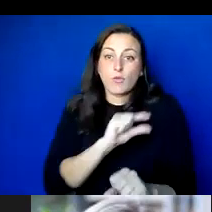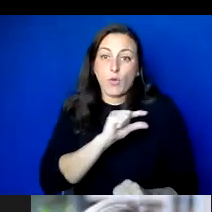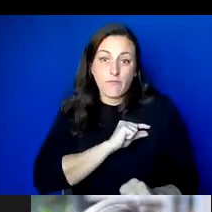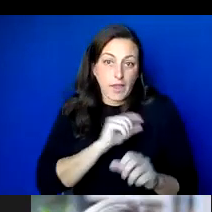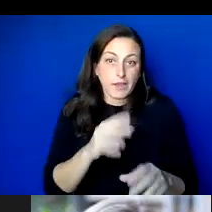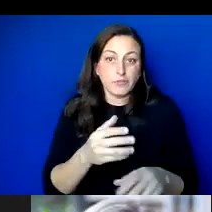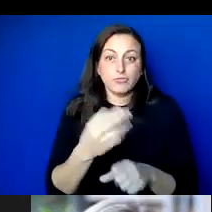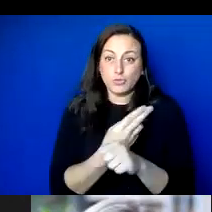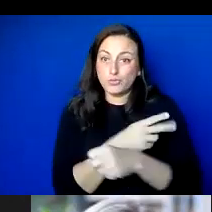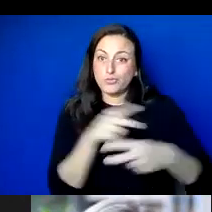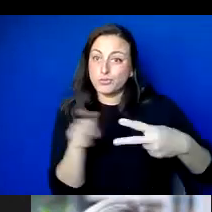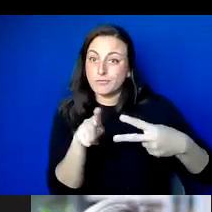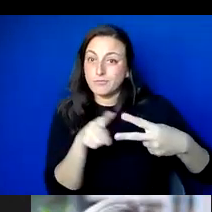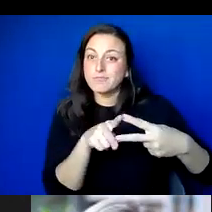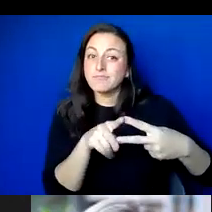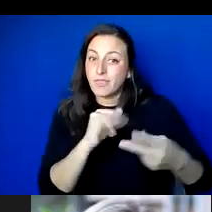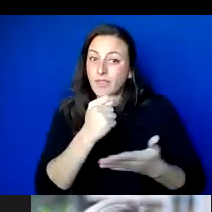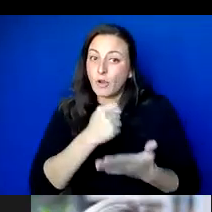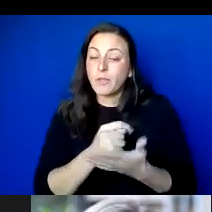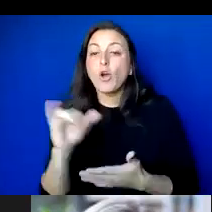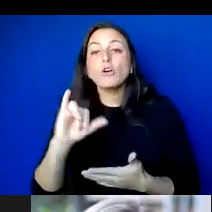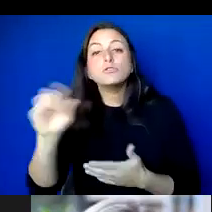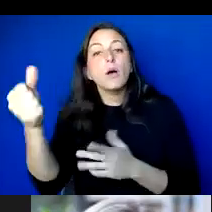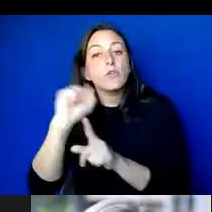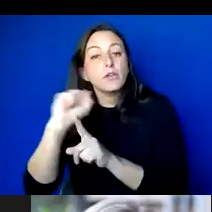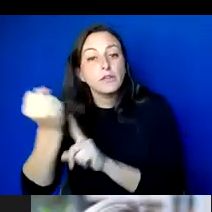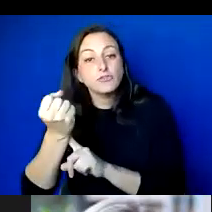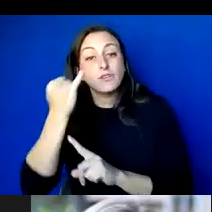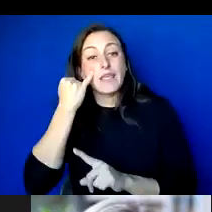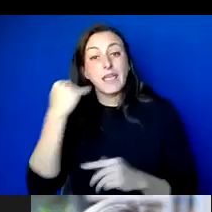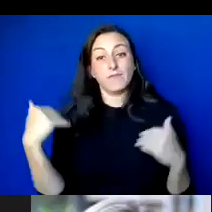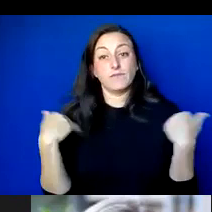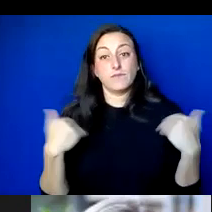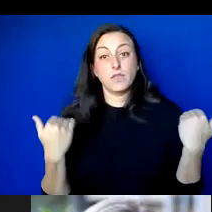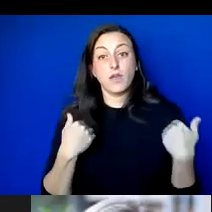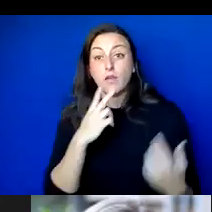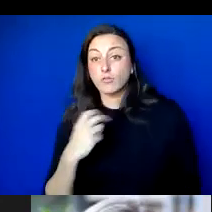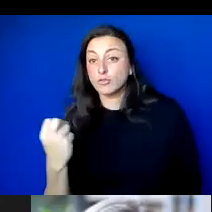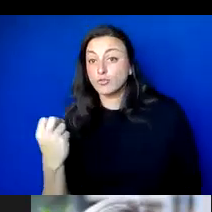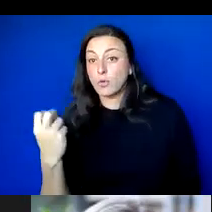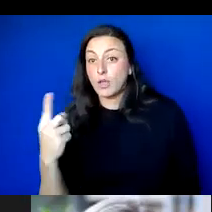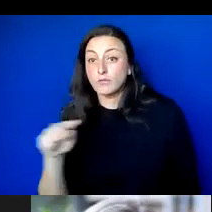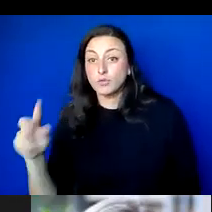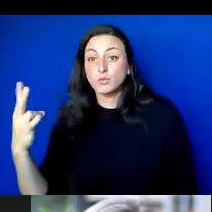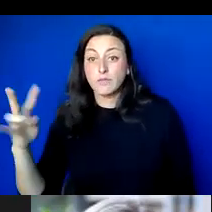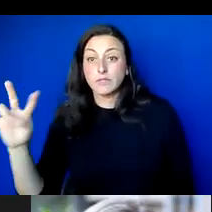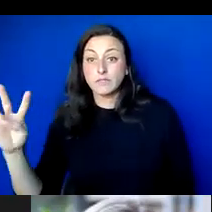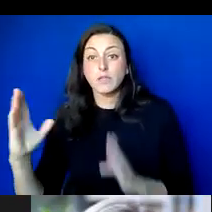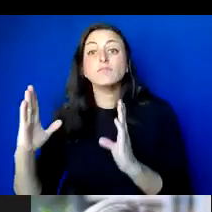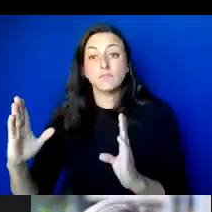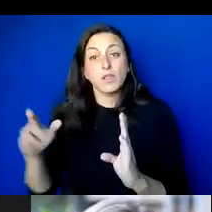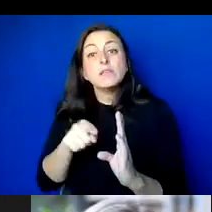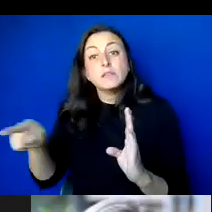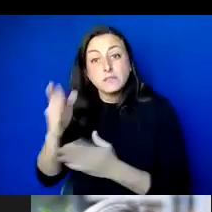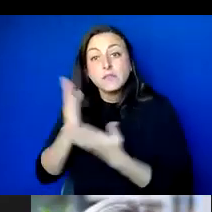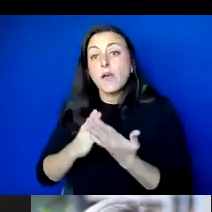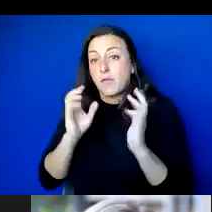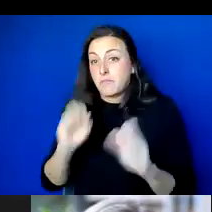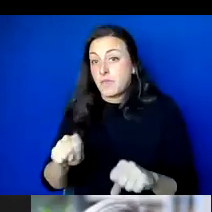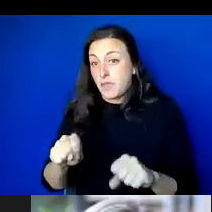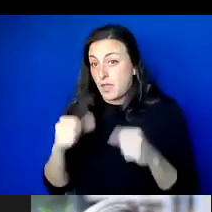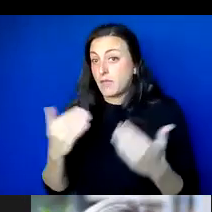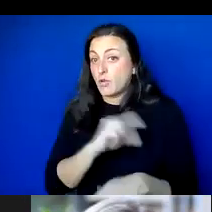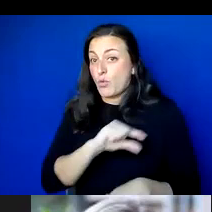There are also conditions for which an adolescent age 12 to 17 would also qualify. Those include